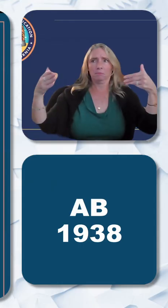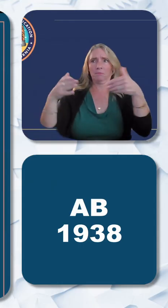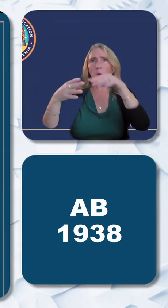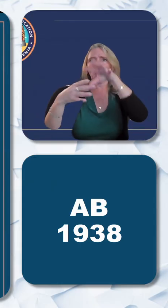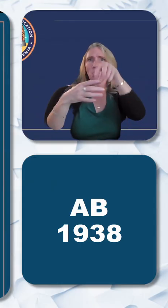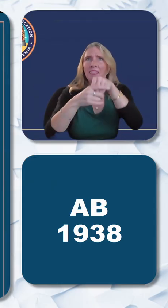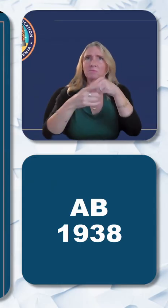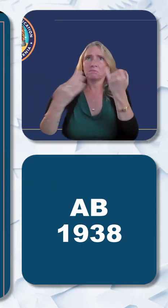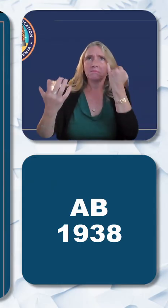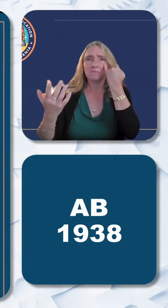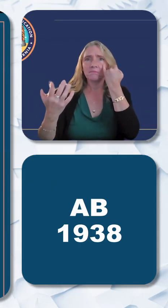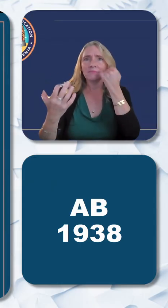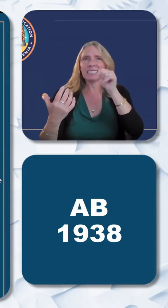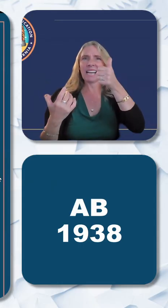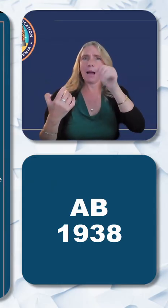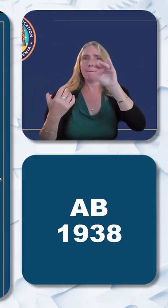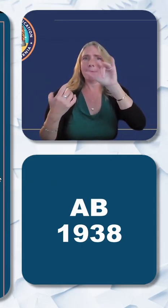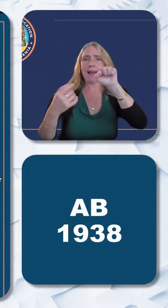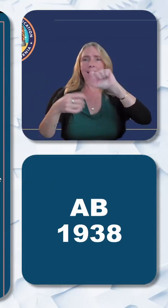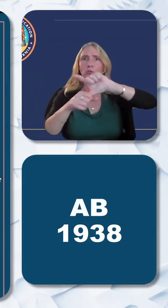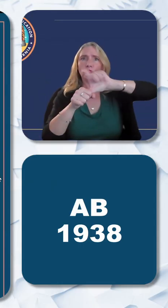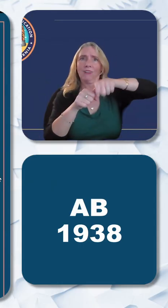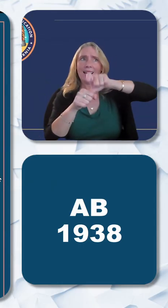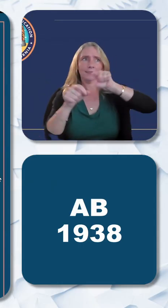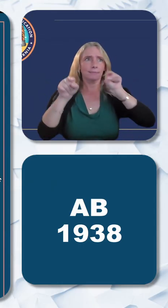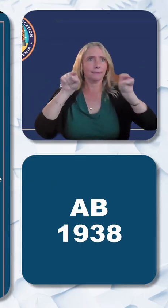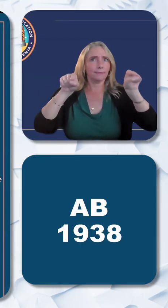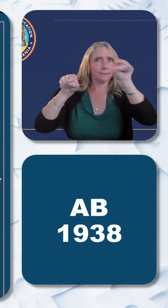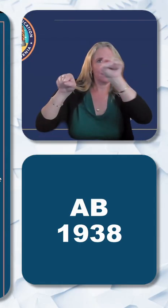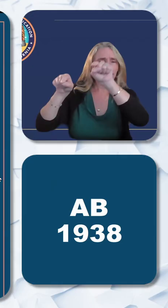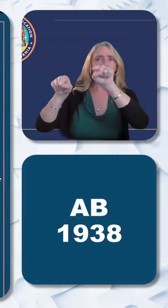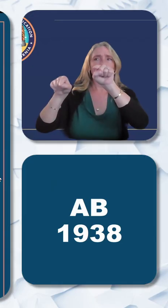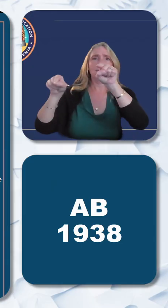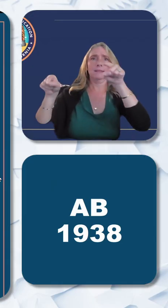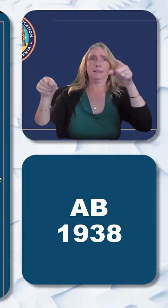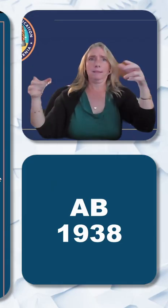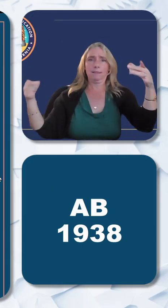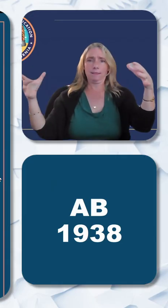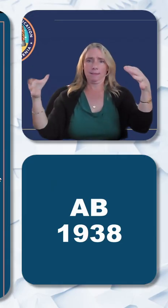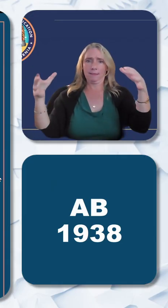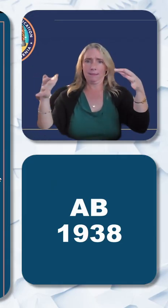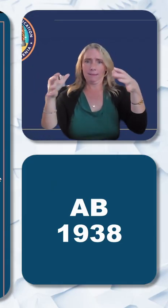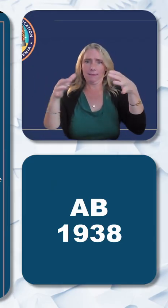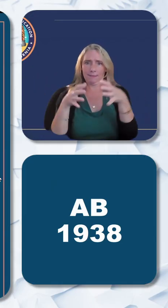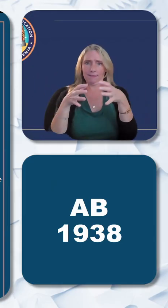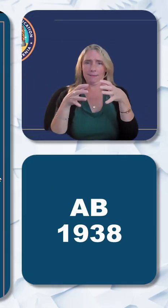and there are deaf students spread out through those schools, say, in a 10-mile radius.